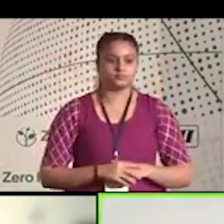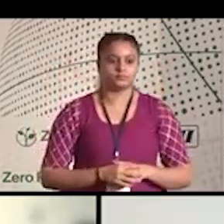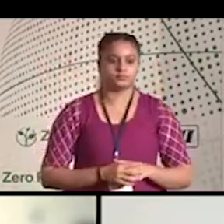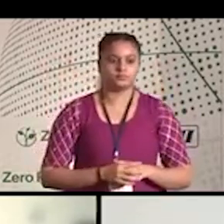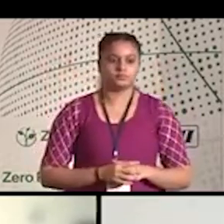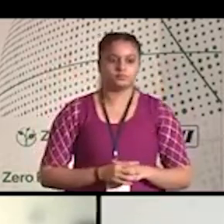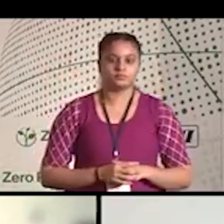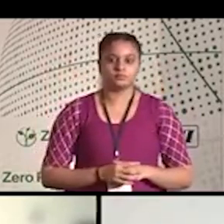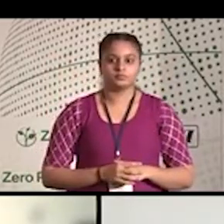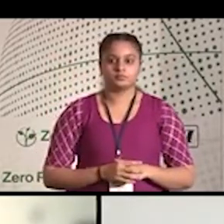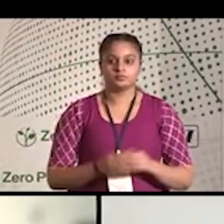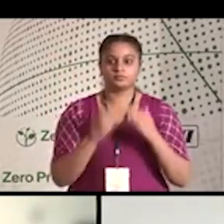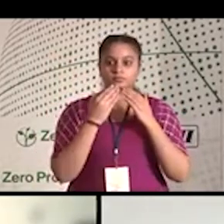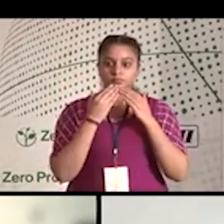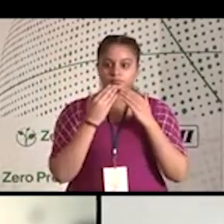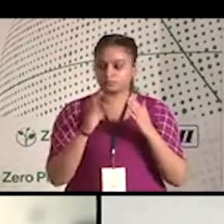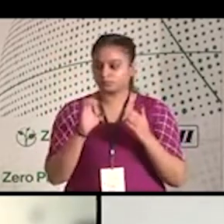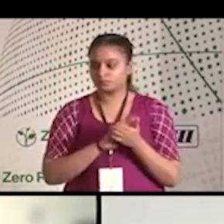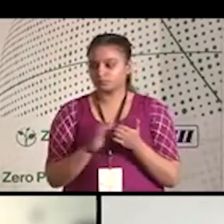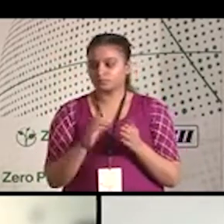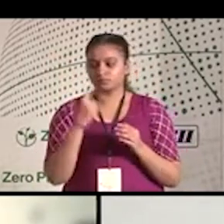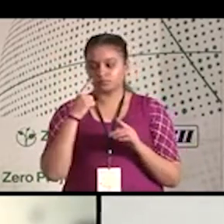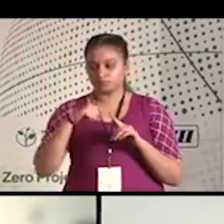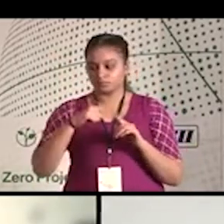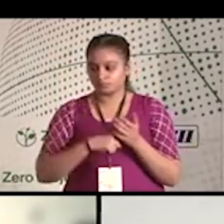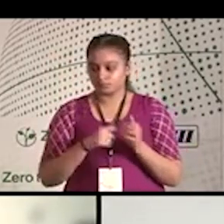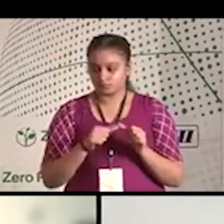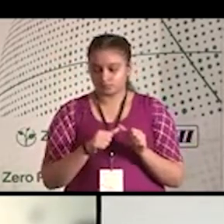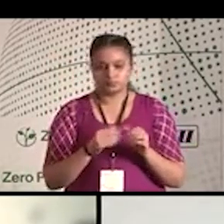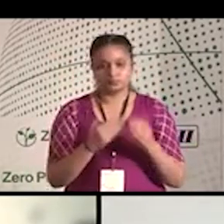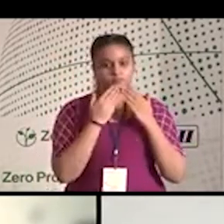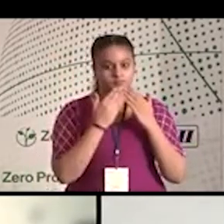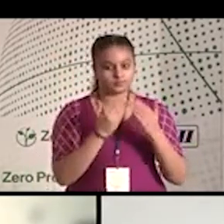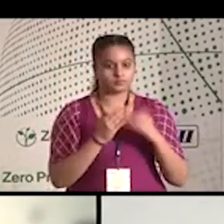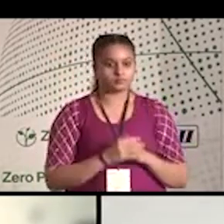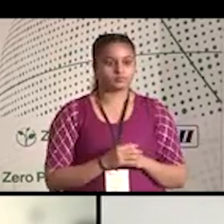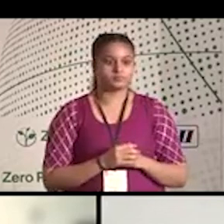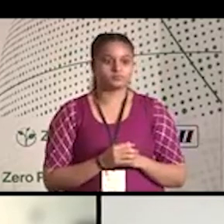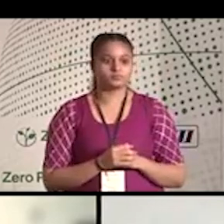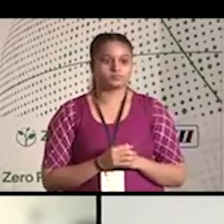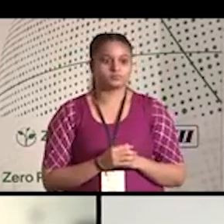thank you so much for moderating,